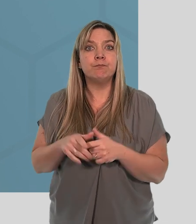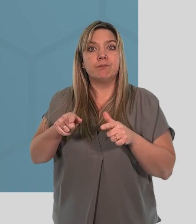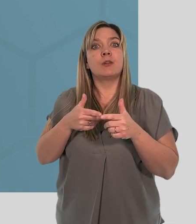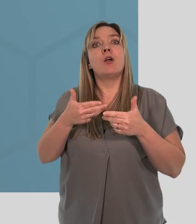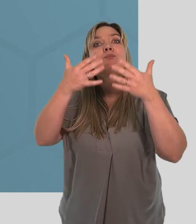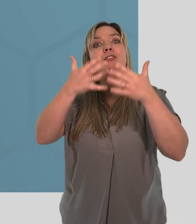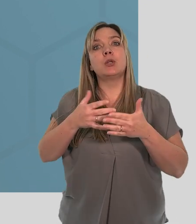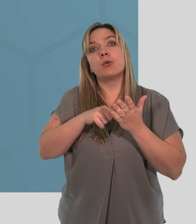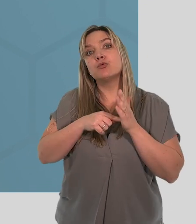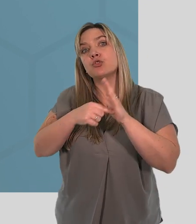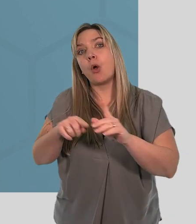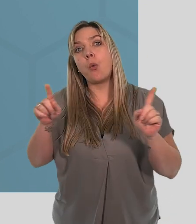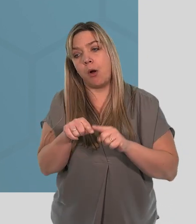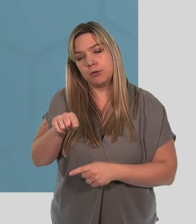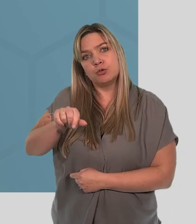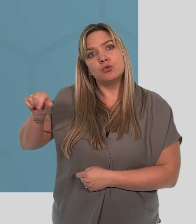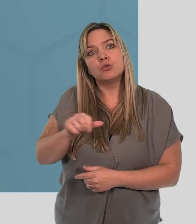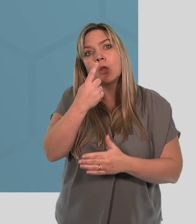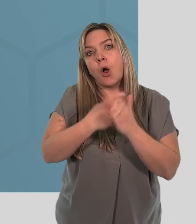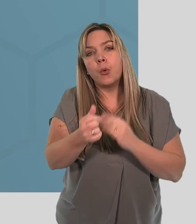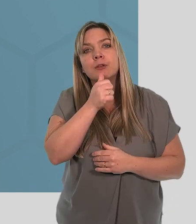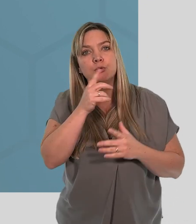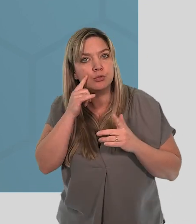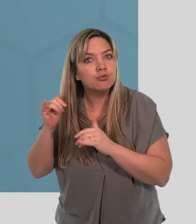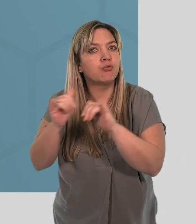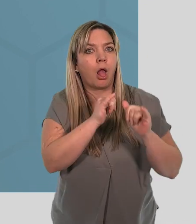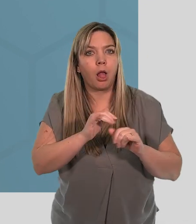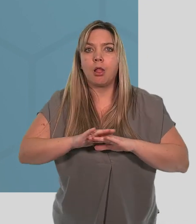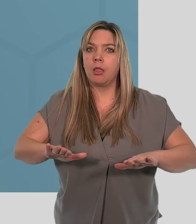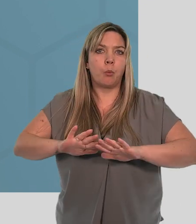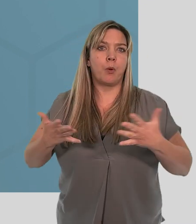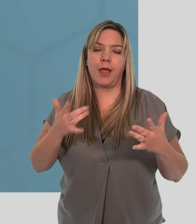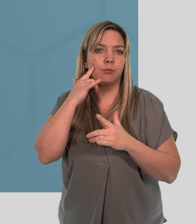cancer outside of clinical trials. We feel that this study provides not just the kidney